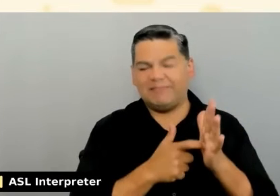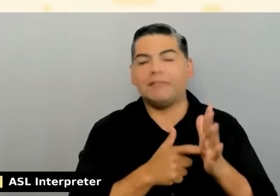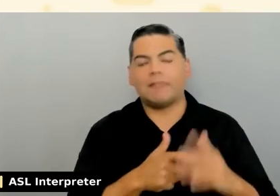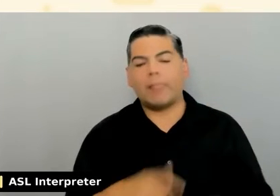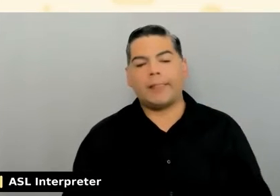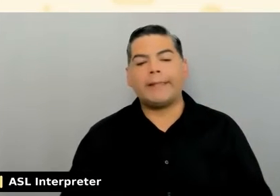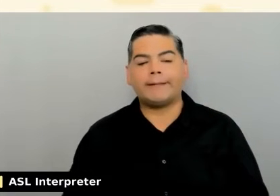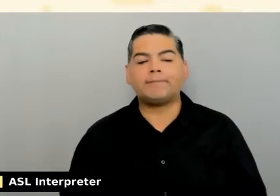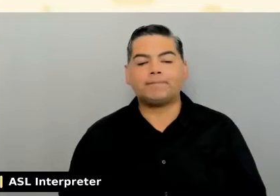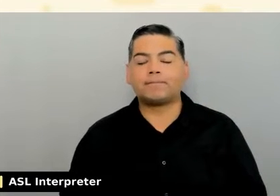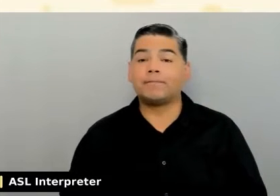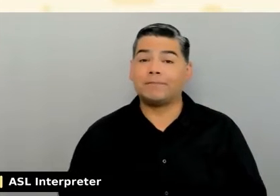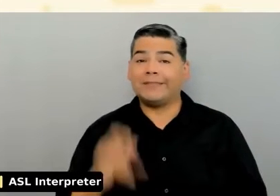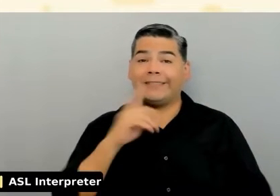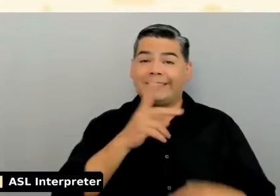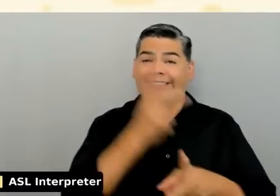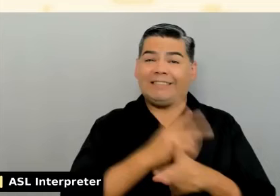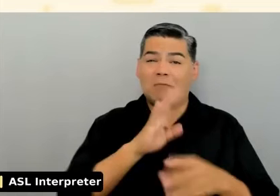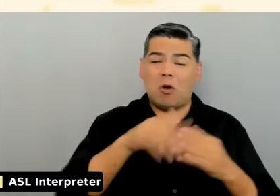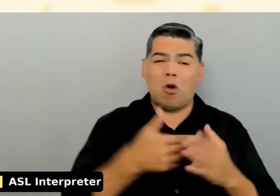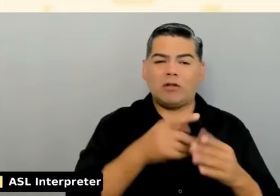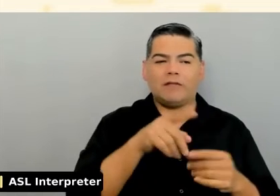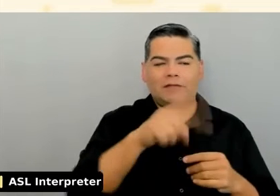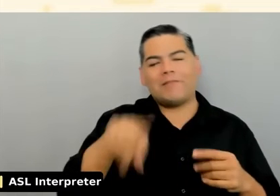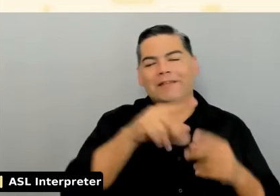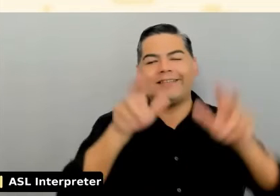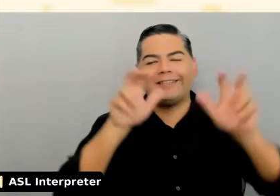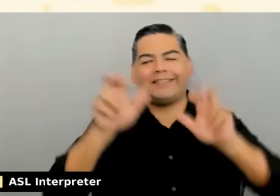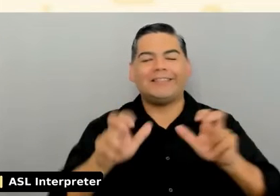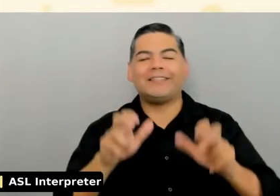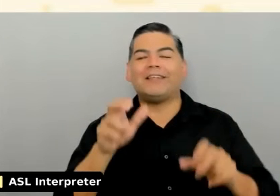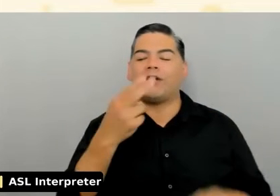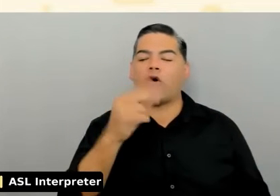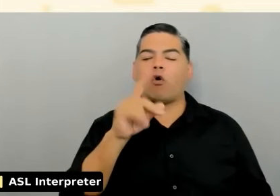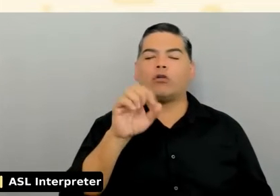and keep all the stakeholders happy, but it is also important